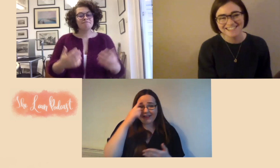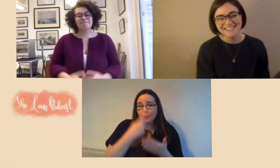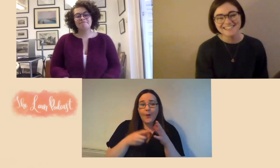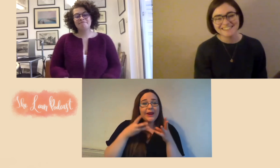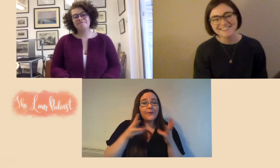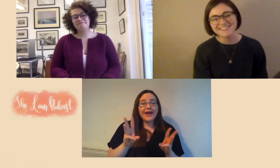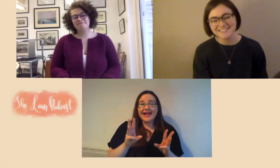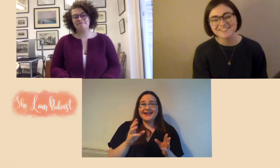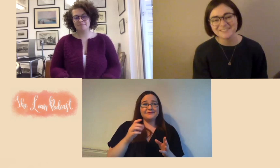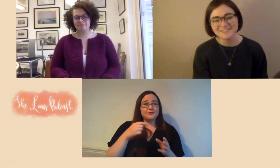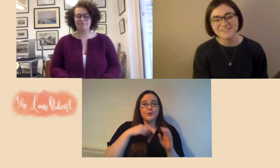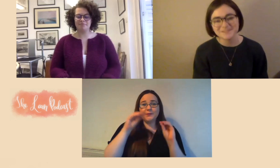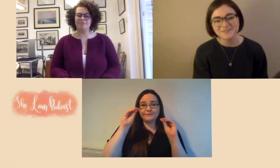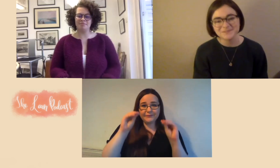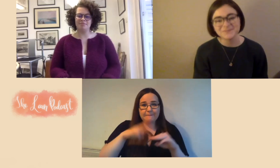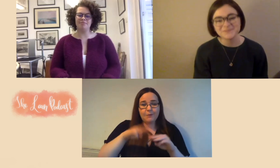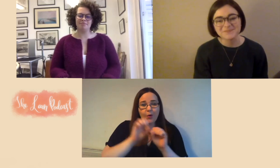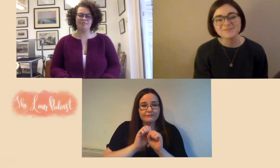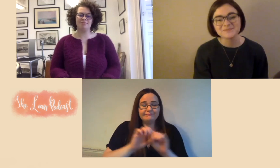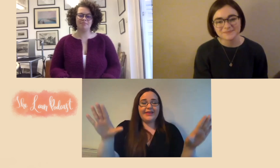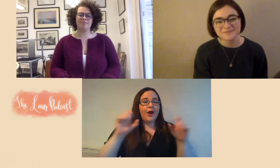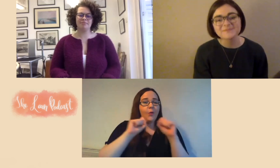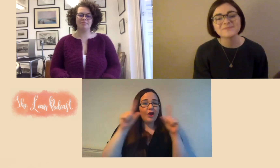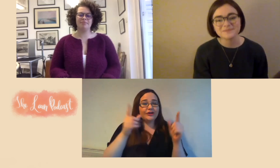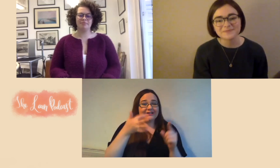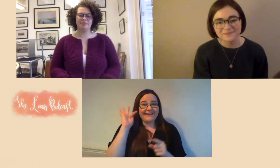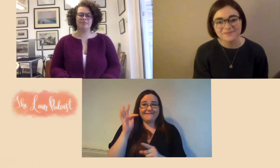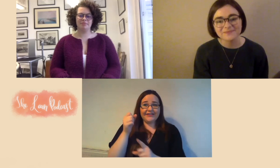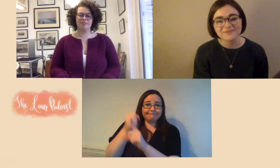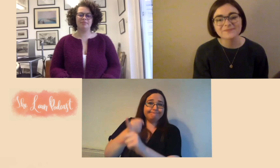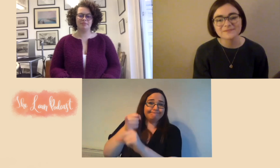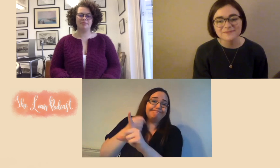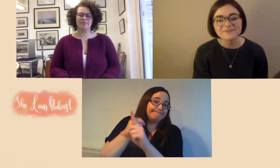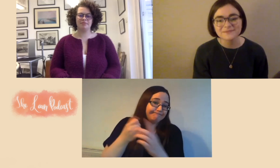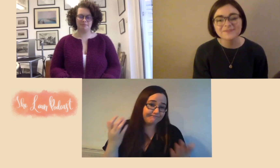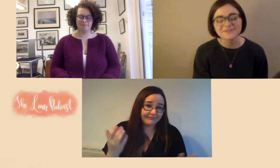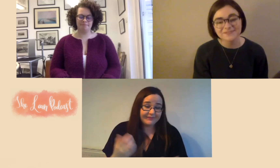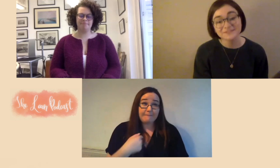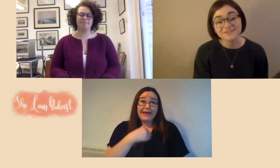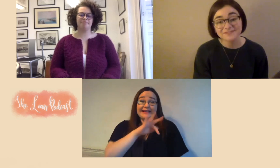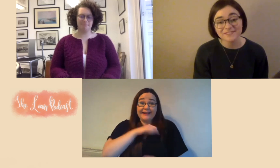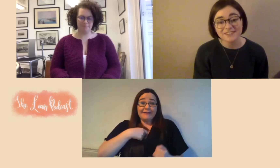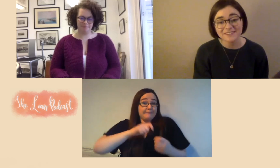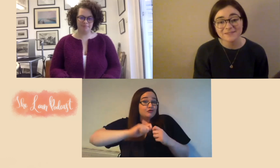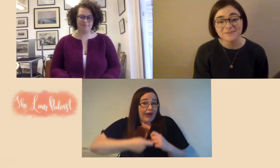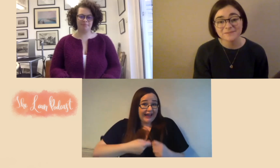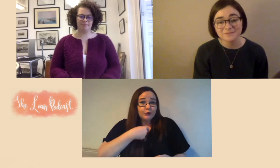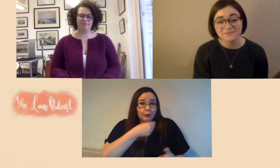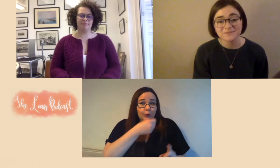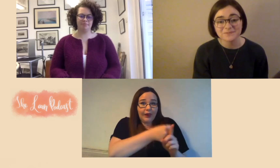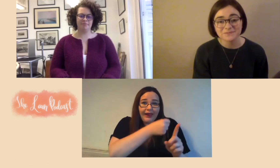what is ISL, why two interpreters are needed. It's that kind of extra raising awareness of turn-taking. So I'm sorry.